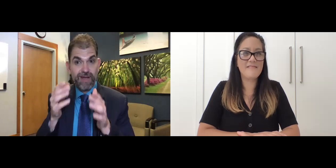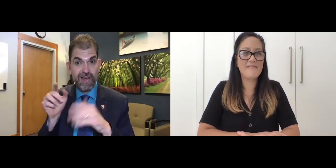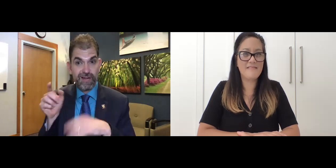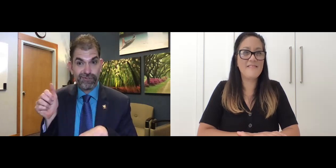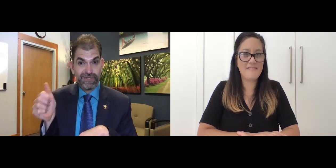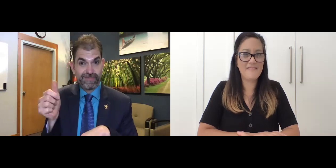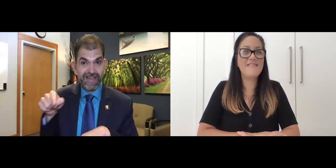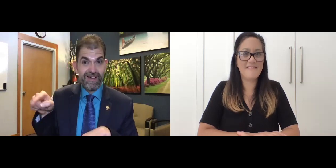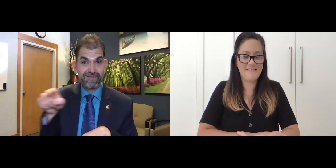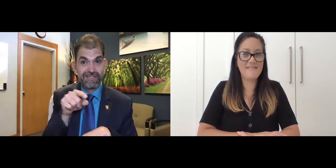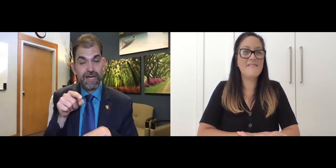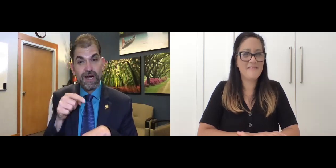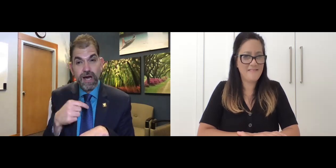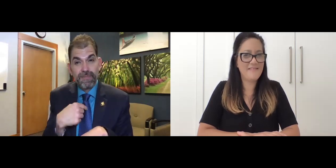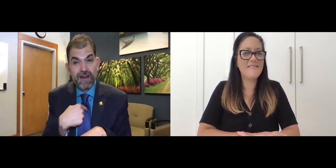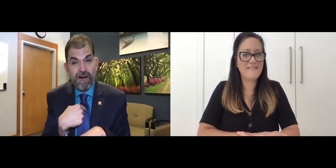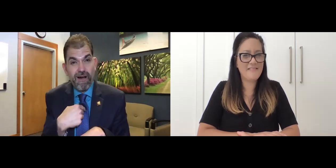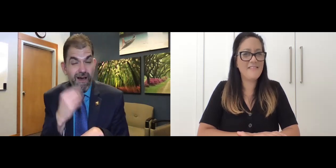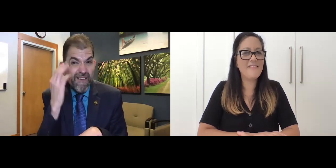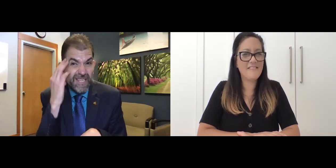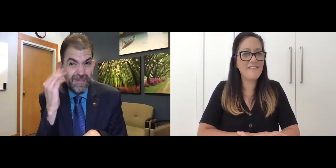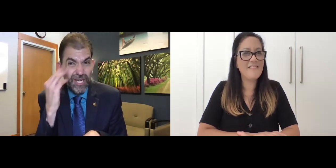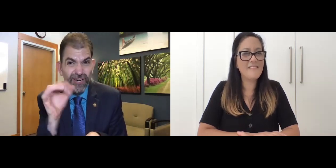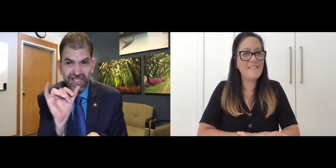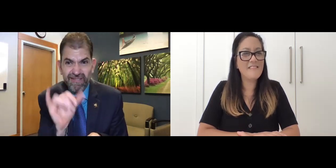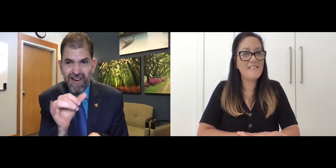accessible environment for their therapeutic treatment.